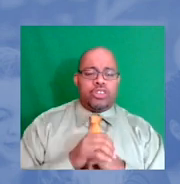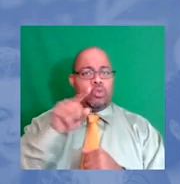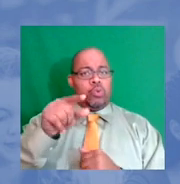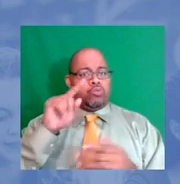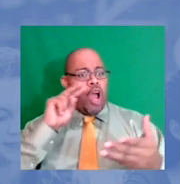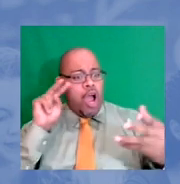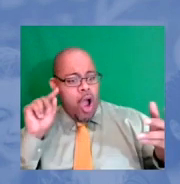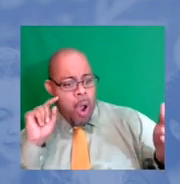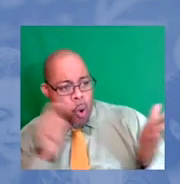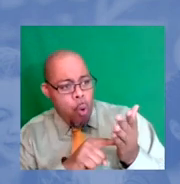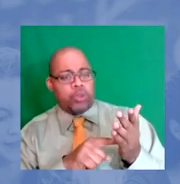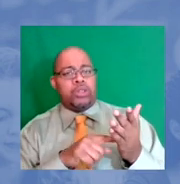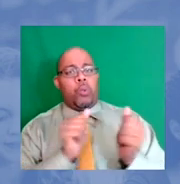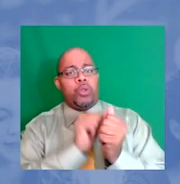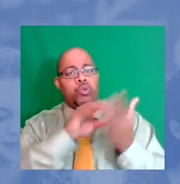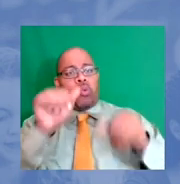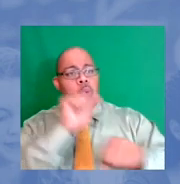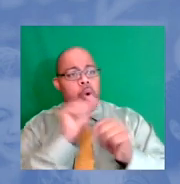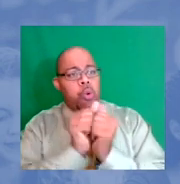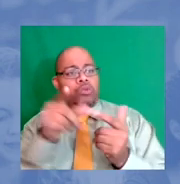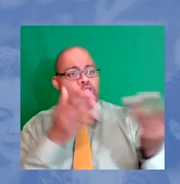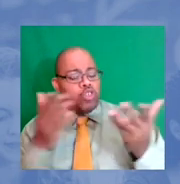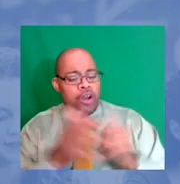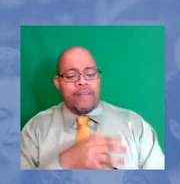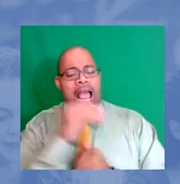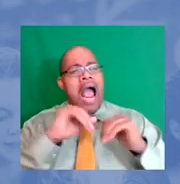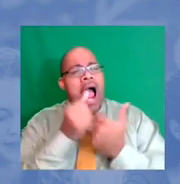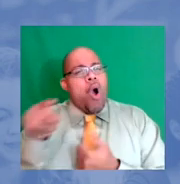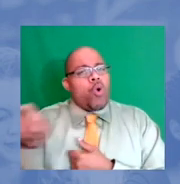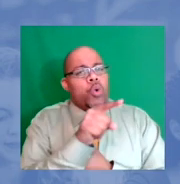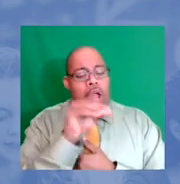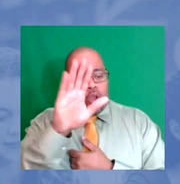YOU'VE WORKED WITH AND THAT YOU SERVE AND HOW DID YOU AND YOUR SCHOOL COMMUNITY SHIFT